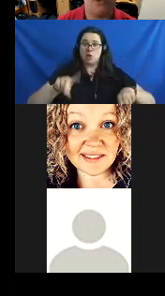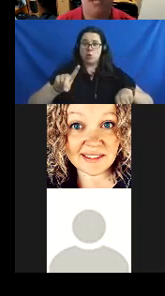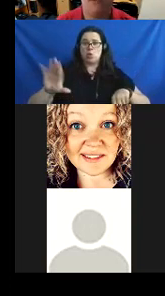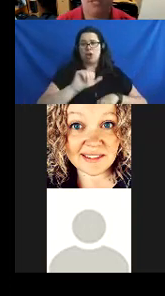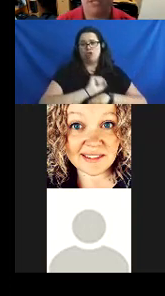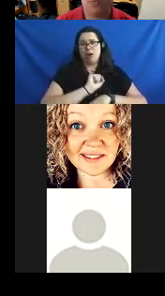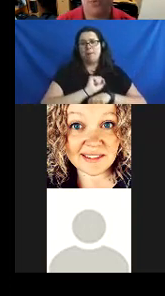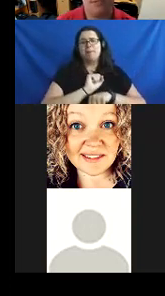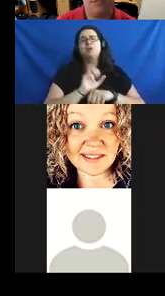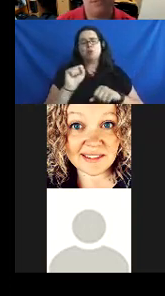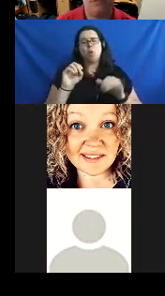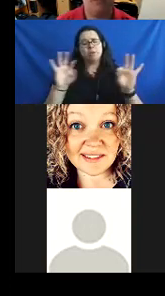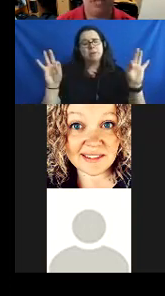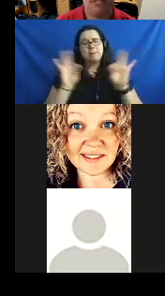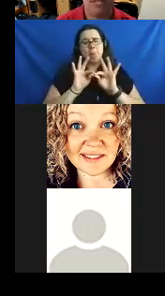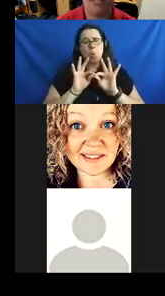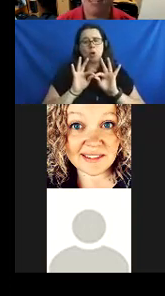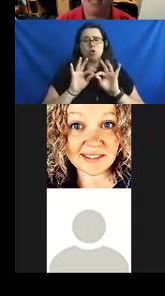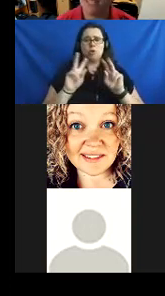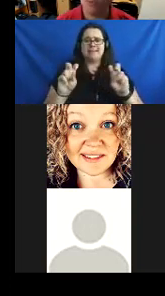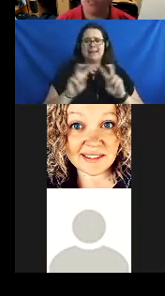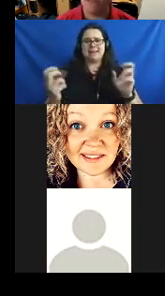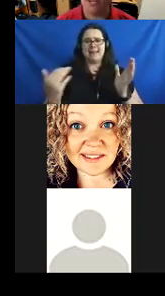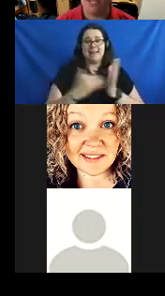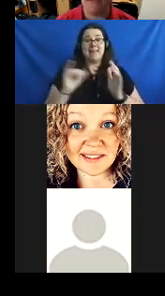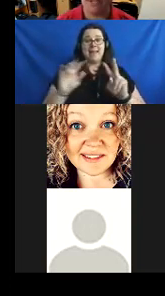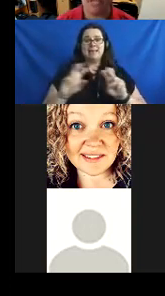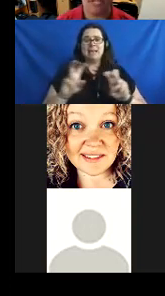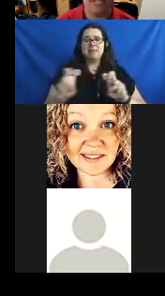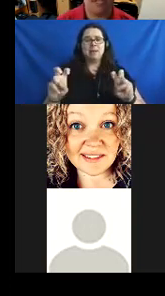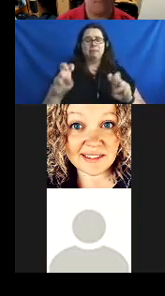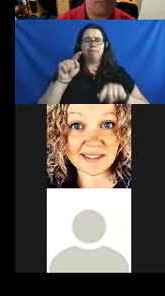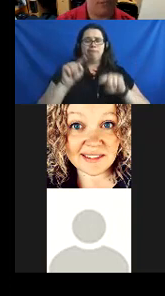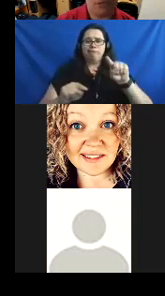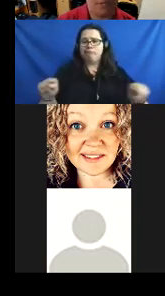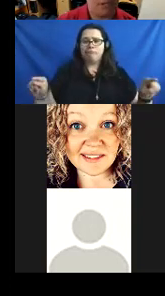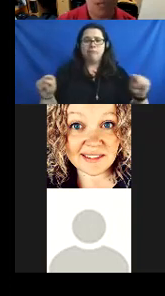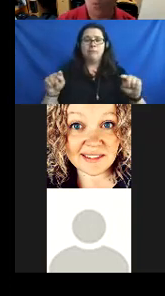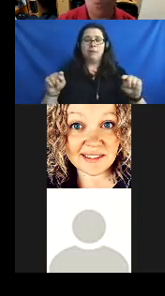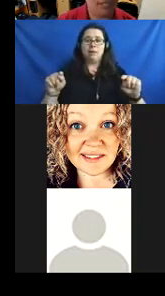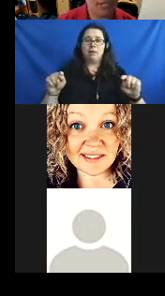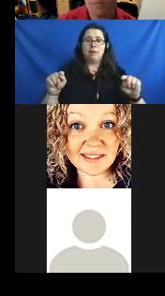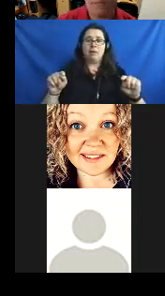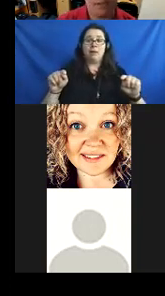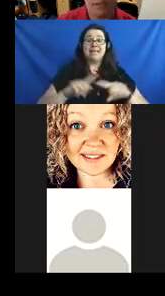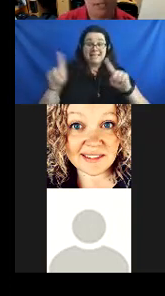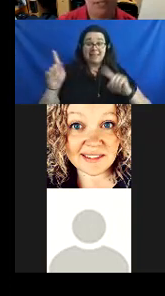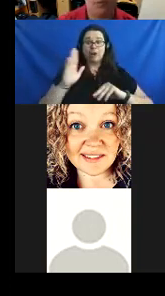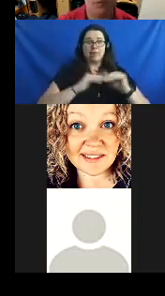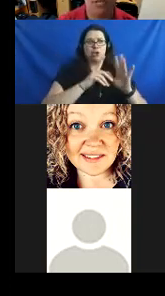IT'S IMPORTANT TO REASSESS. THAT ASSESSMENT WOULD LOOK DIFFERENT THAN AN ASSESSMENT TO DETERMINE WHAT TYPES OF TECHNOLOGY SOMEONE WOULD NEED